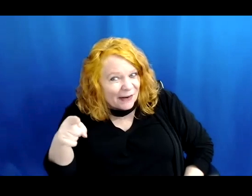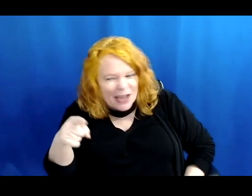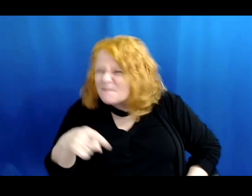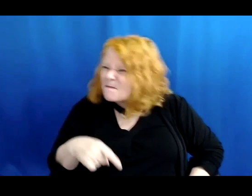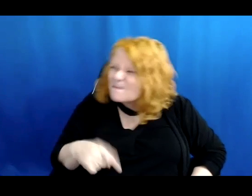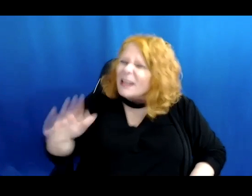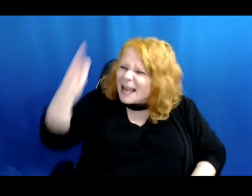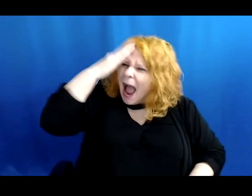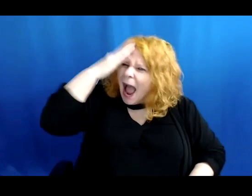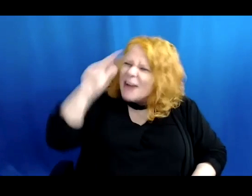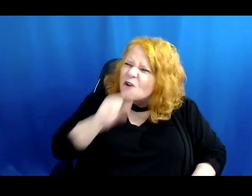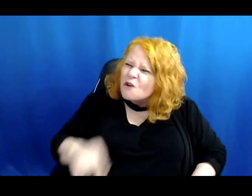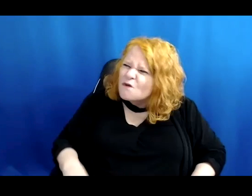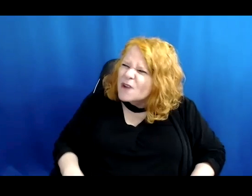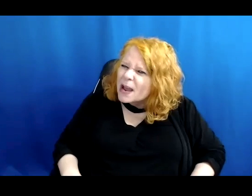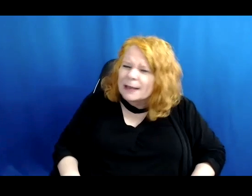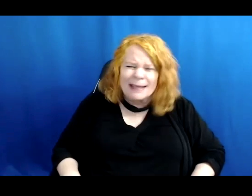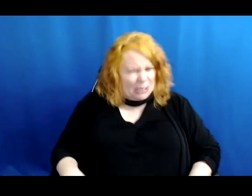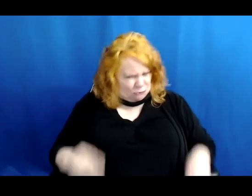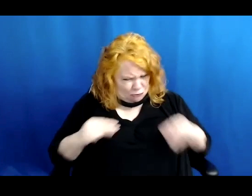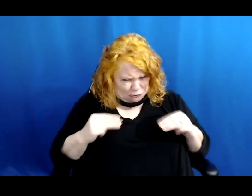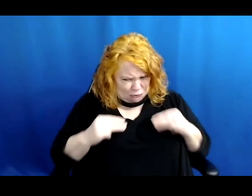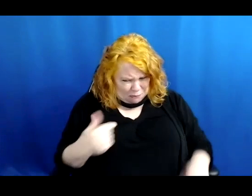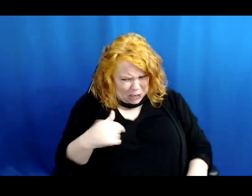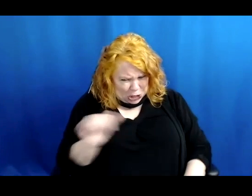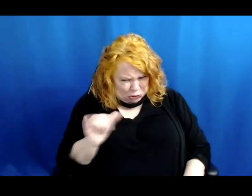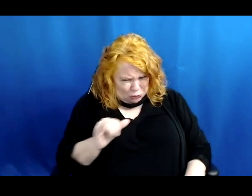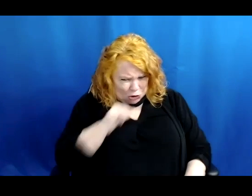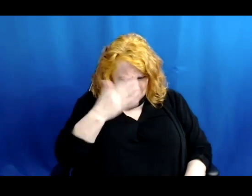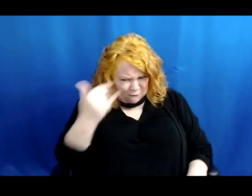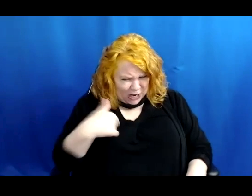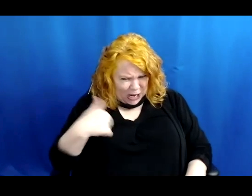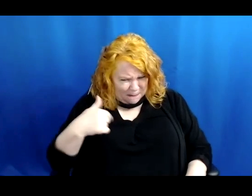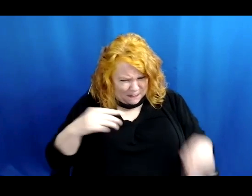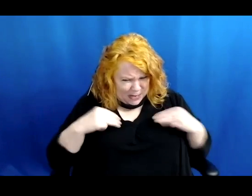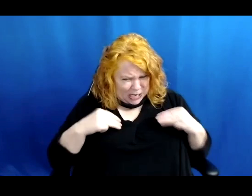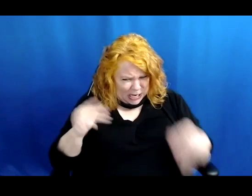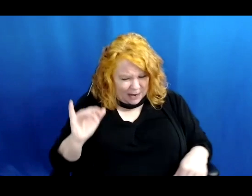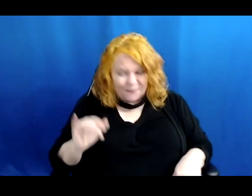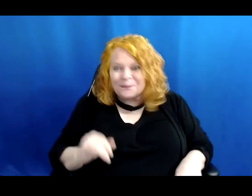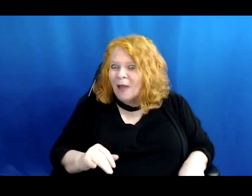Midwest Marvin: Do not forget Midwest Marvin. Gwyn: Oh boys and girls do you have your Midwest